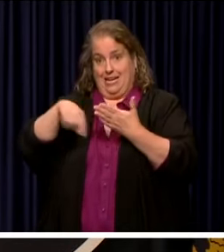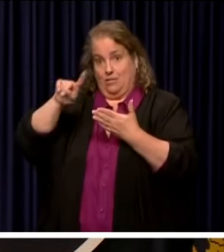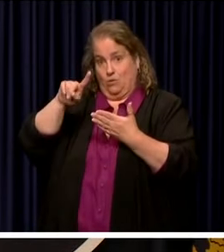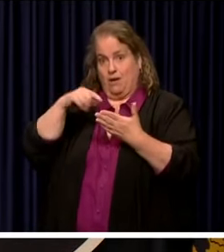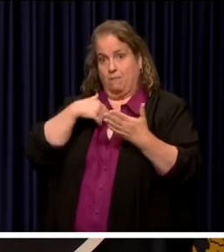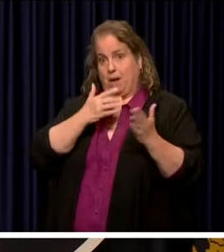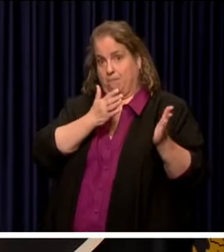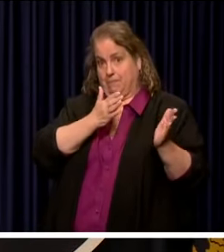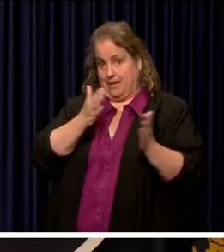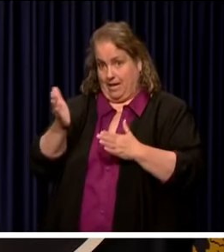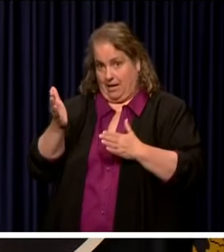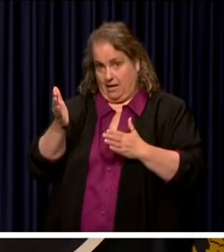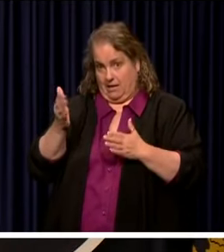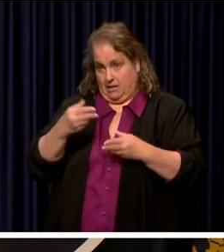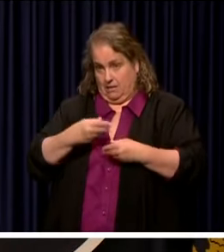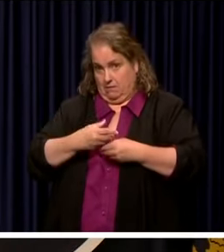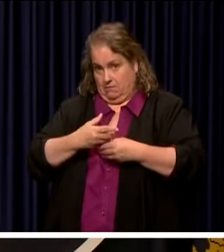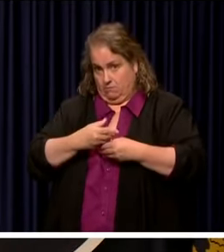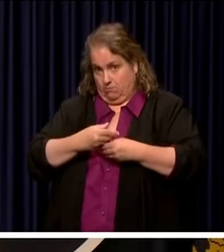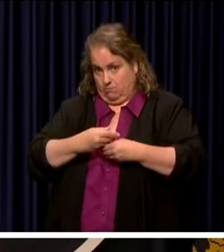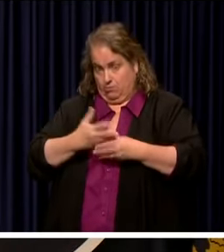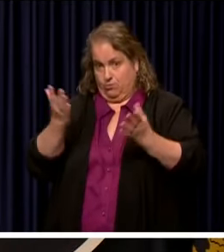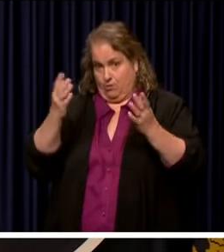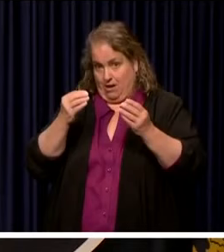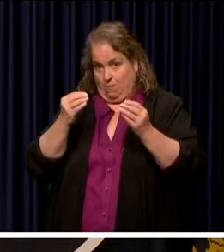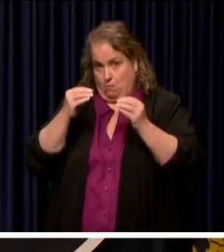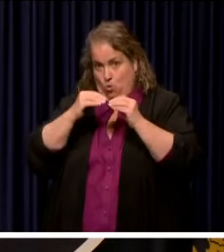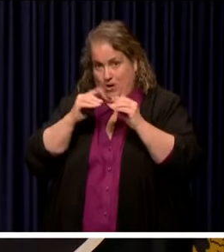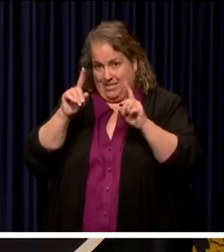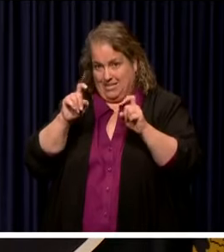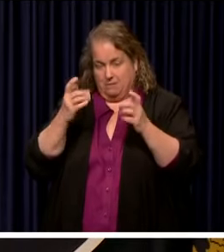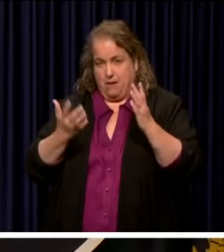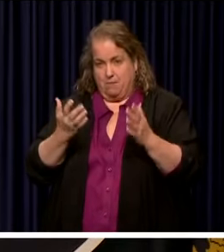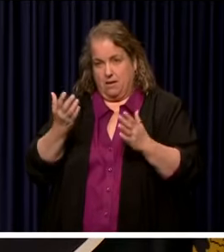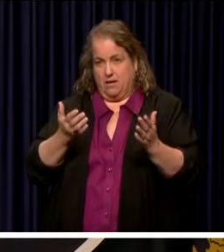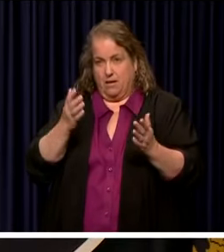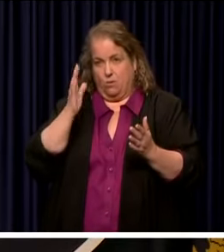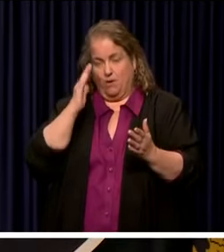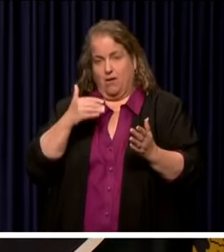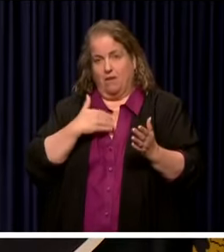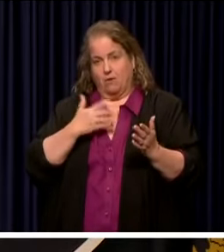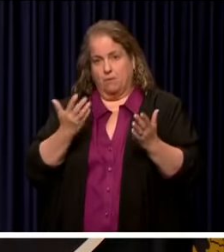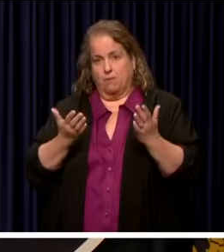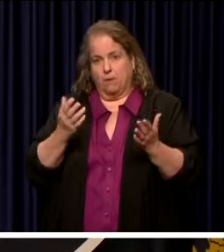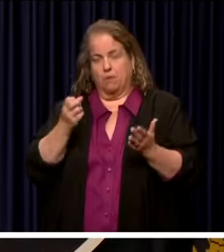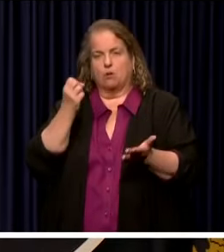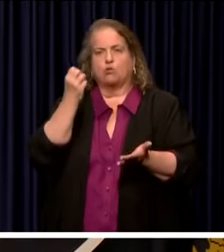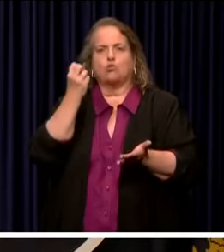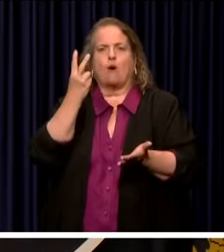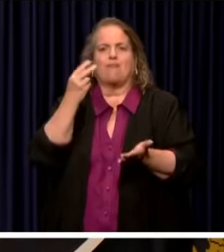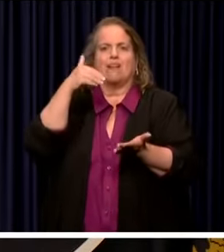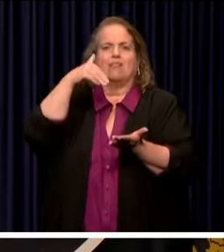DRAMATICALLY IN WHAT WEAR EIBEL TAD, THOUGH IT'S GOT TO BE FULLY DEPLOYED, BUT WE HAVE A LONG WAY